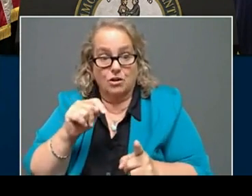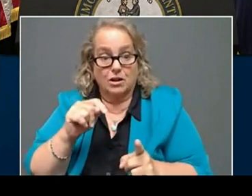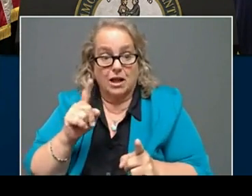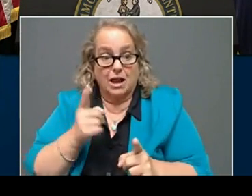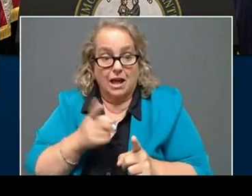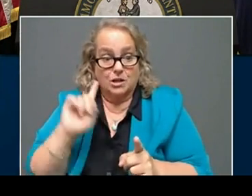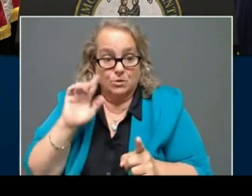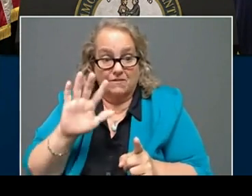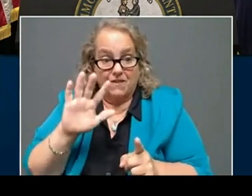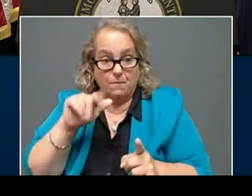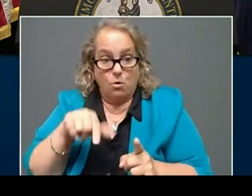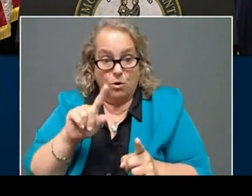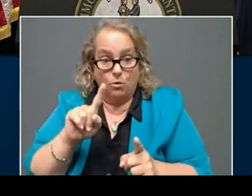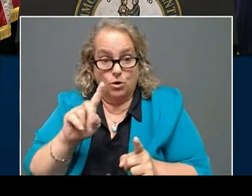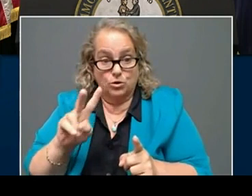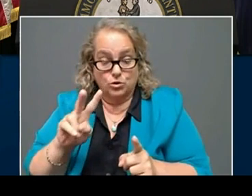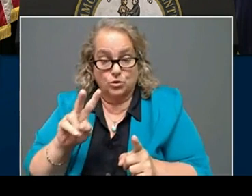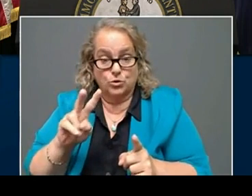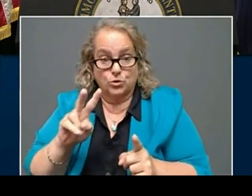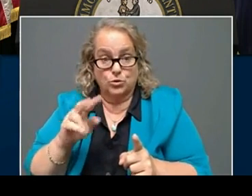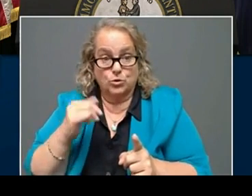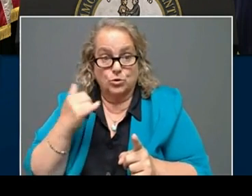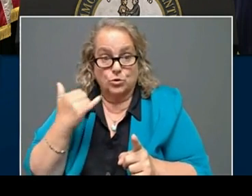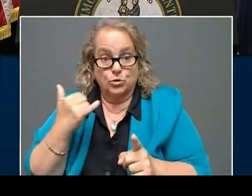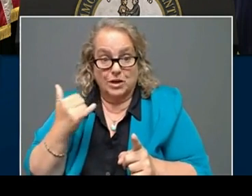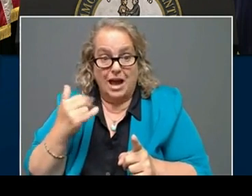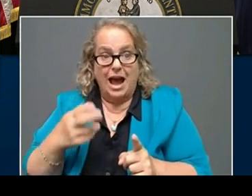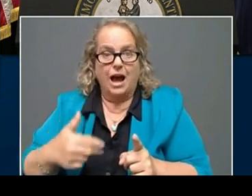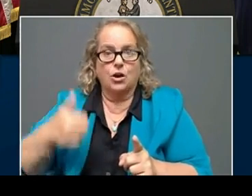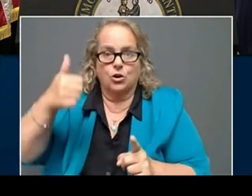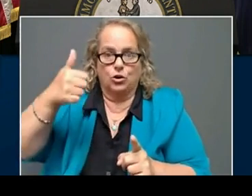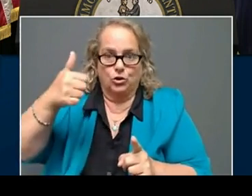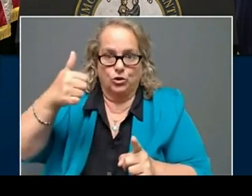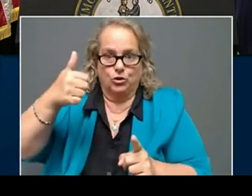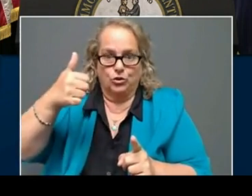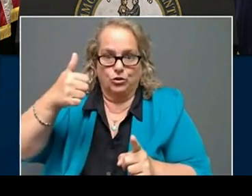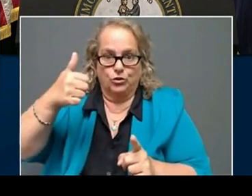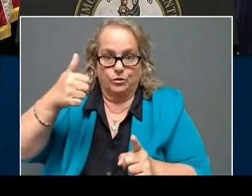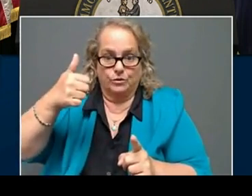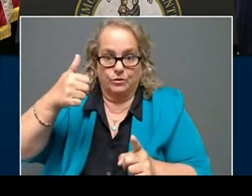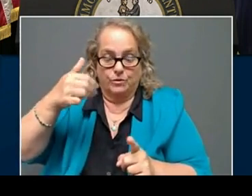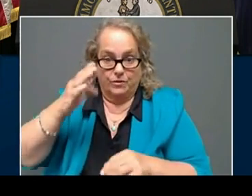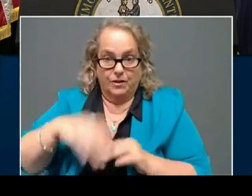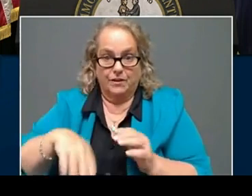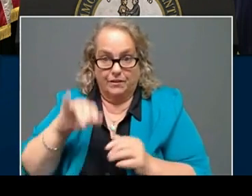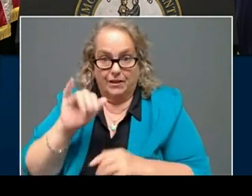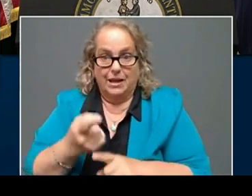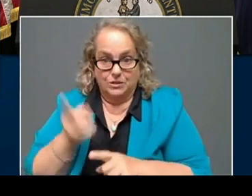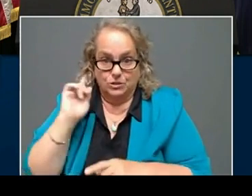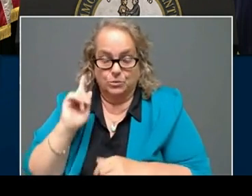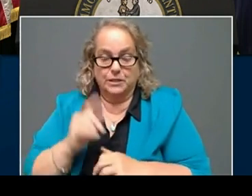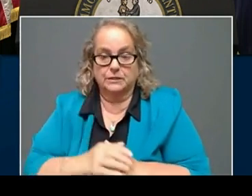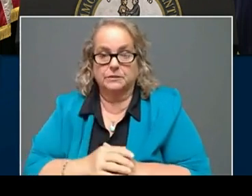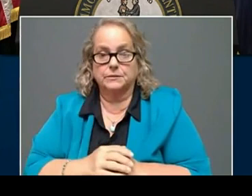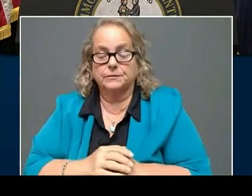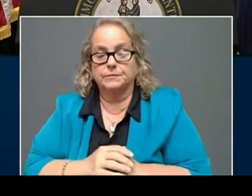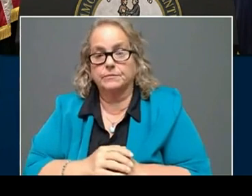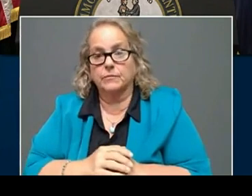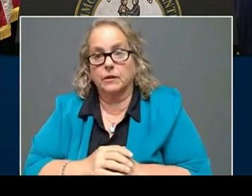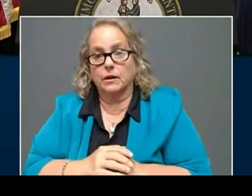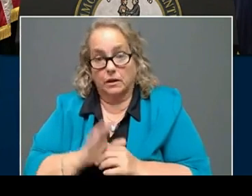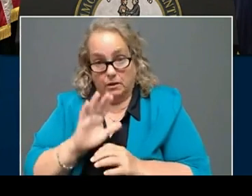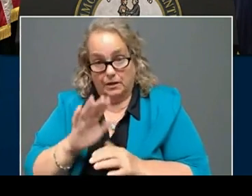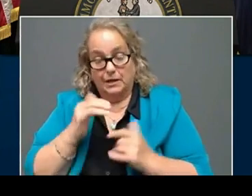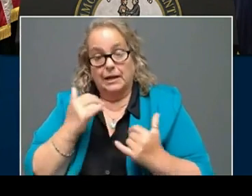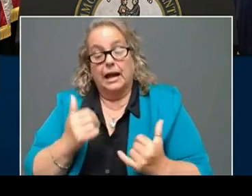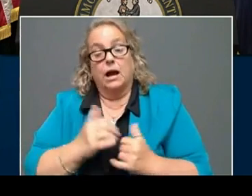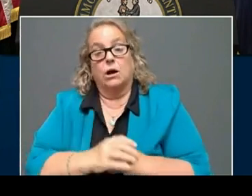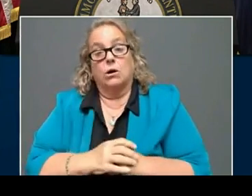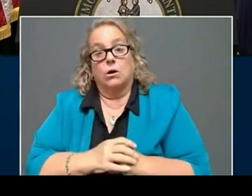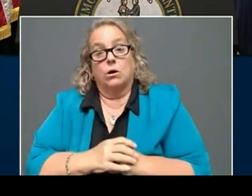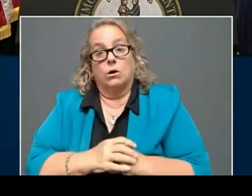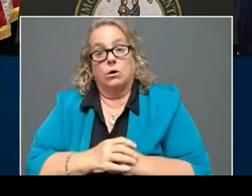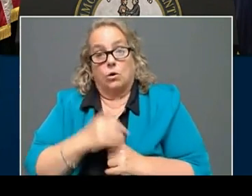Today it is higher than than than that. Uh Now one thing that is increasing but